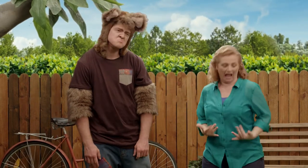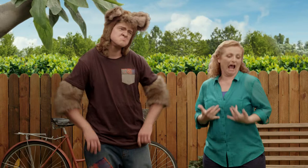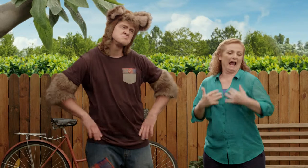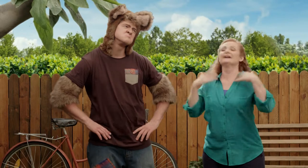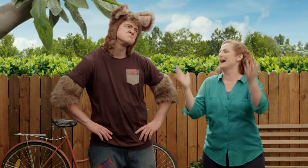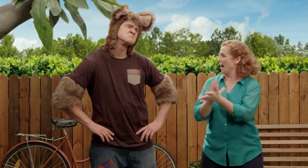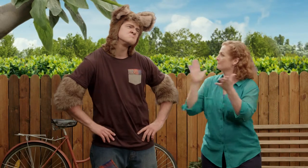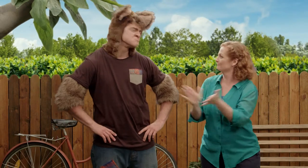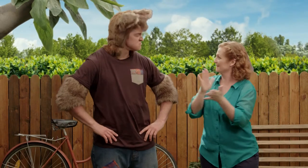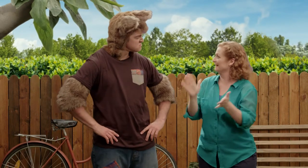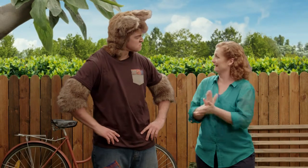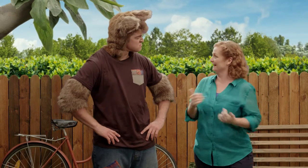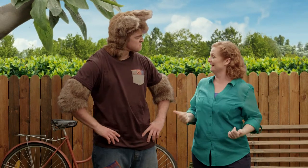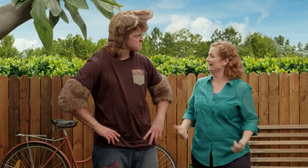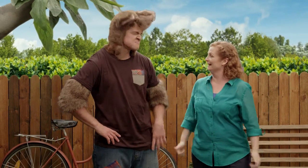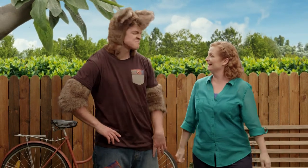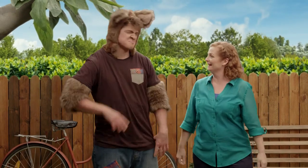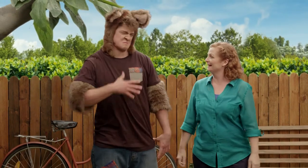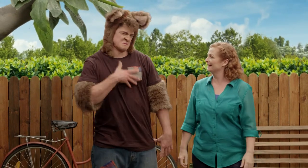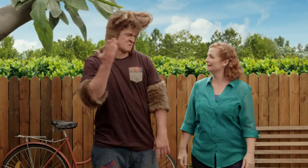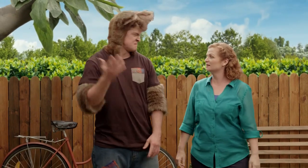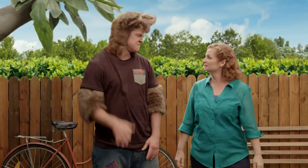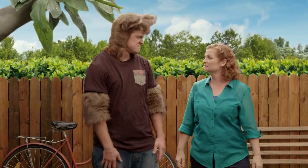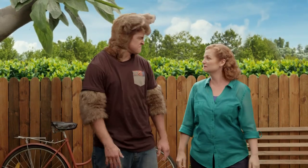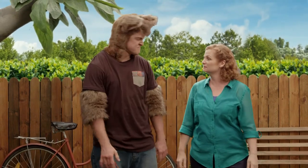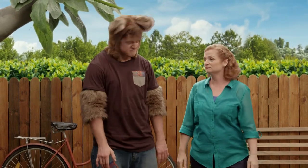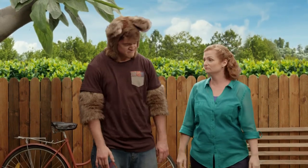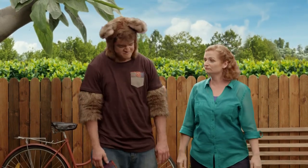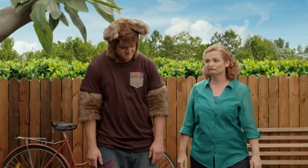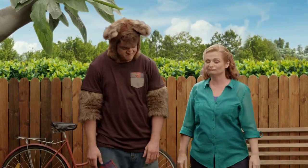That might make you feel happy. No, I don't feel like it.